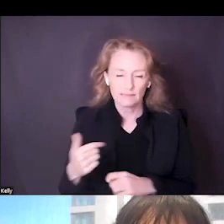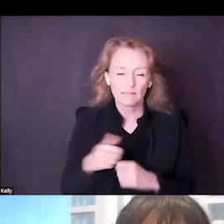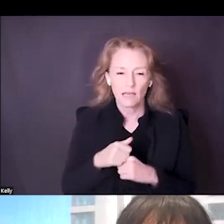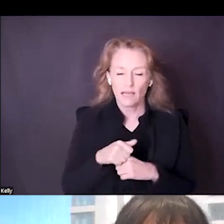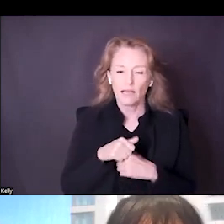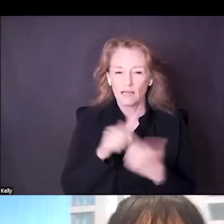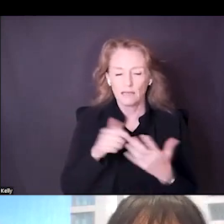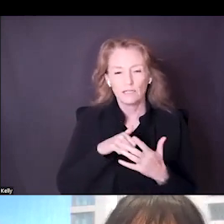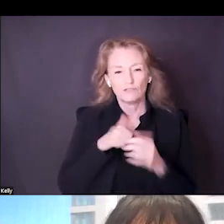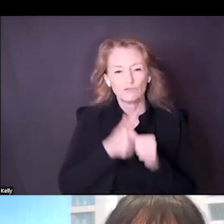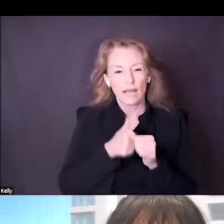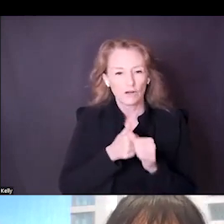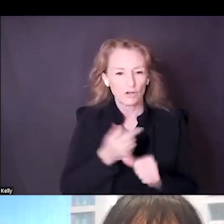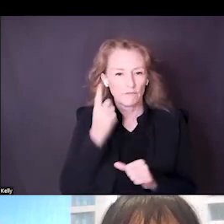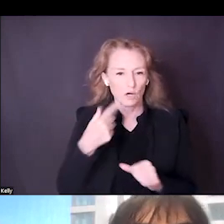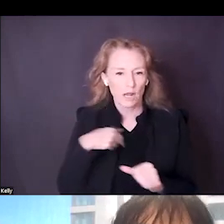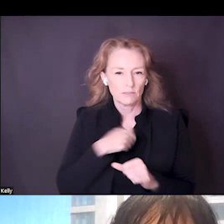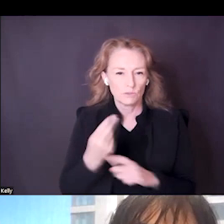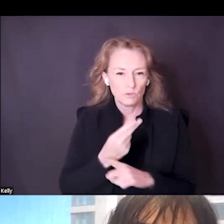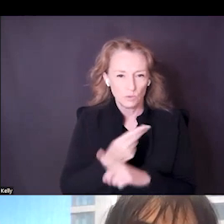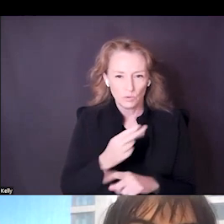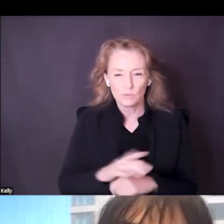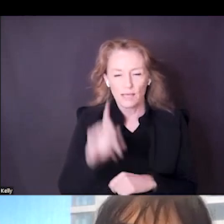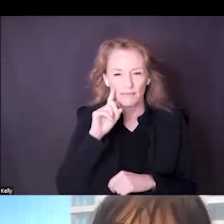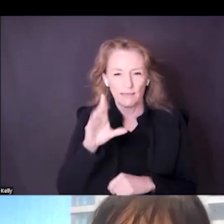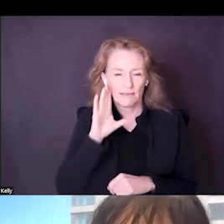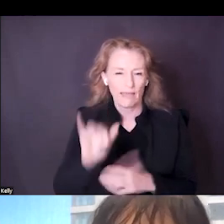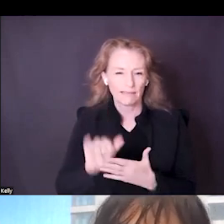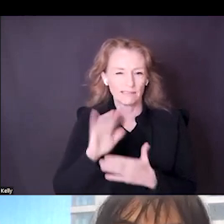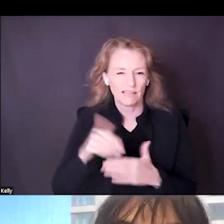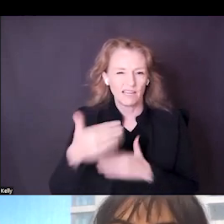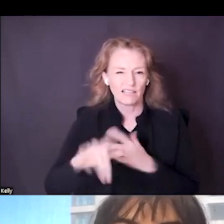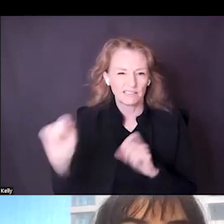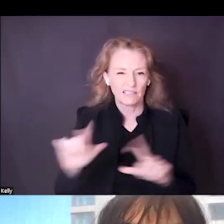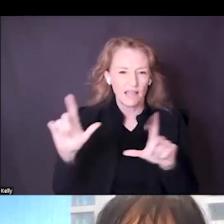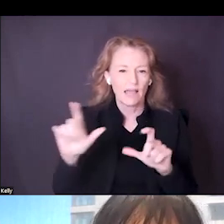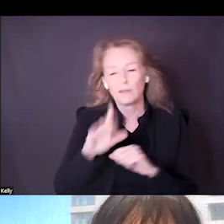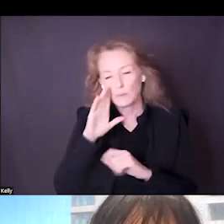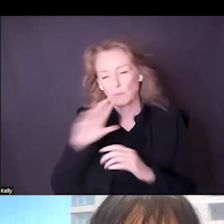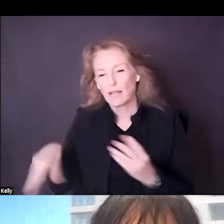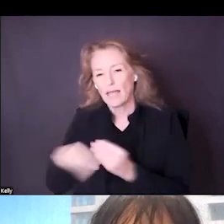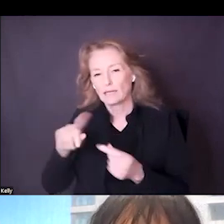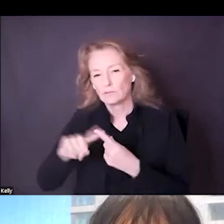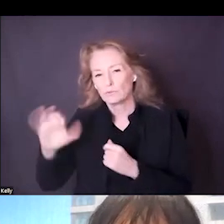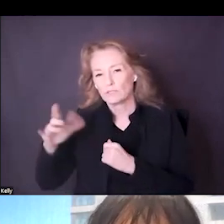I WANT TO FLAG THAT AND PUT THAT IN THE CHAT. I WANTED TO LET EVERYONE KNOW THAT IS HERE.